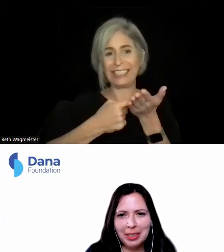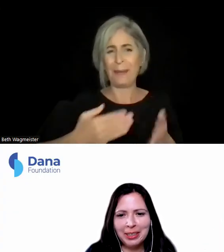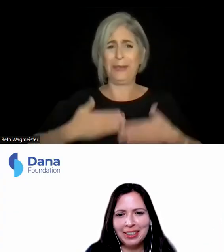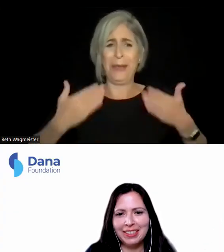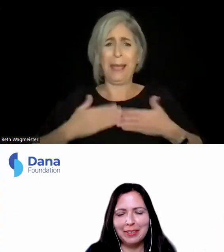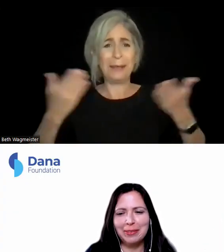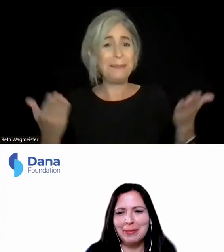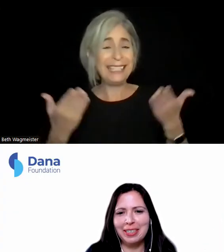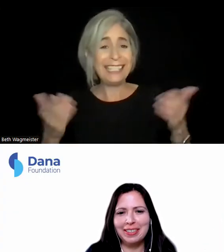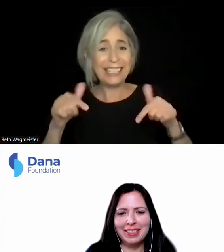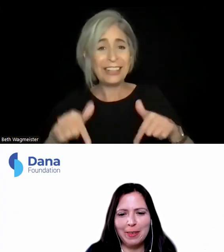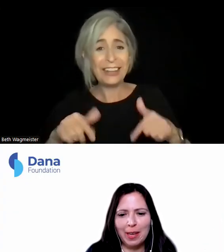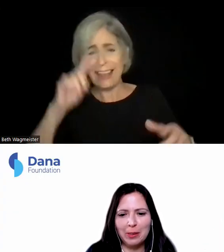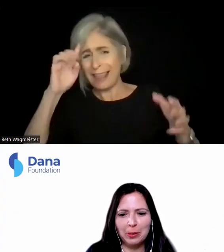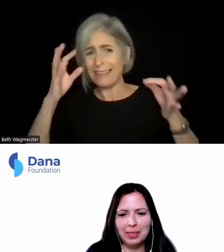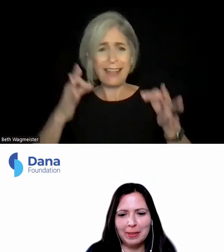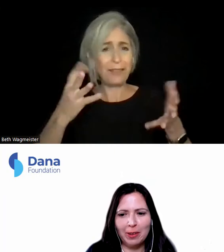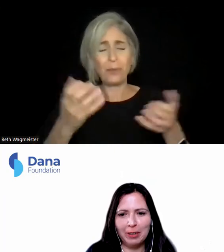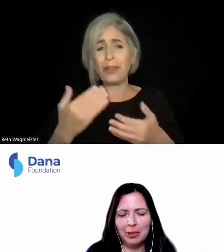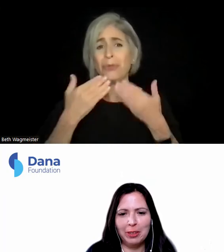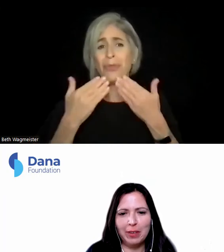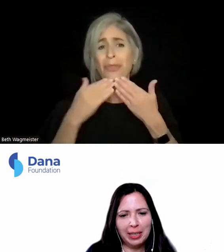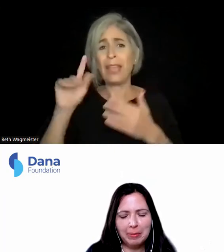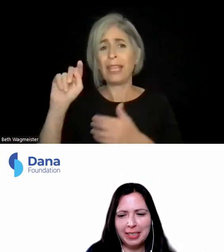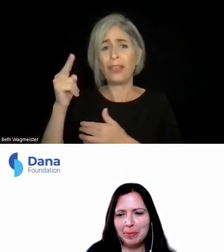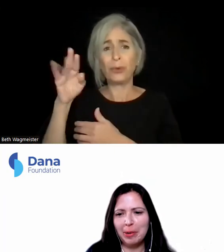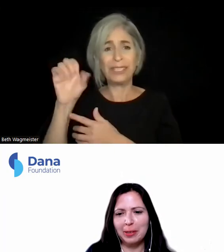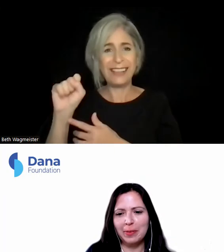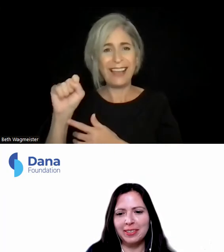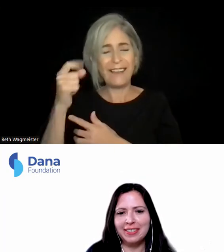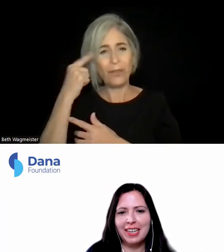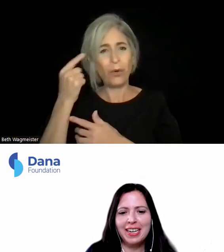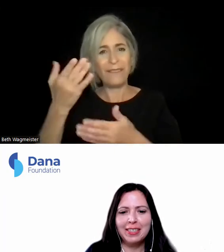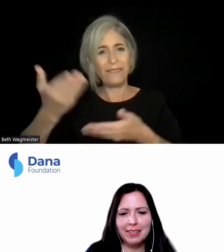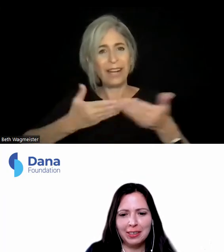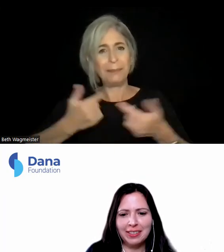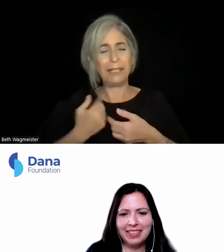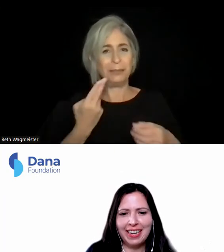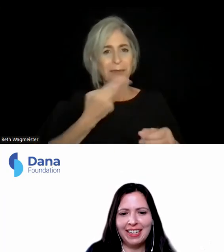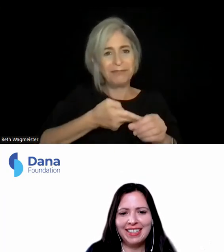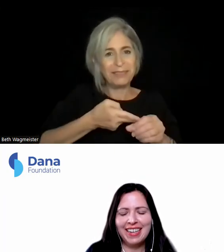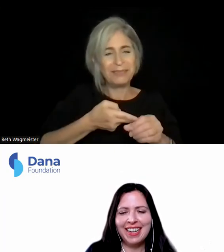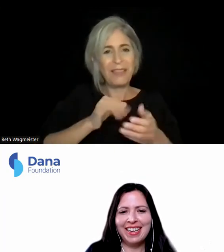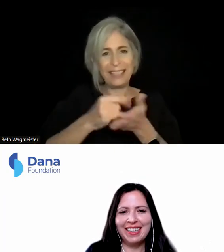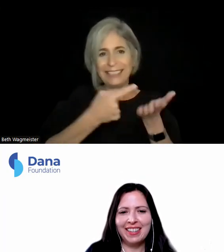Yes. >> KHARA RAMOS: I can. Thank you forgetting us started. I'm so happy to be here. I